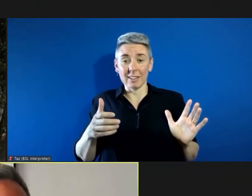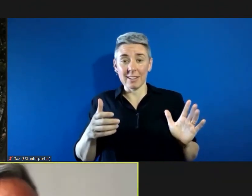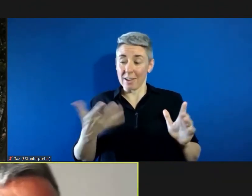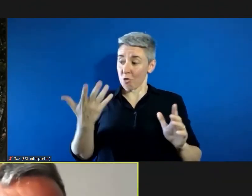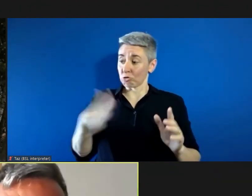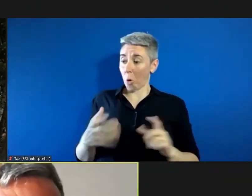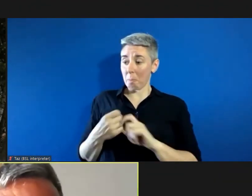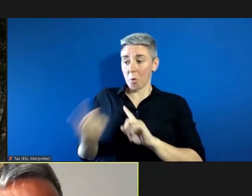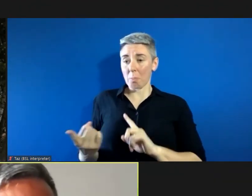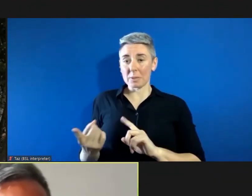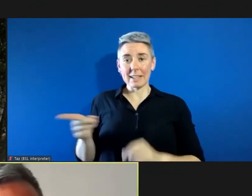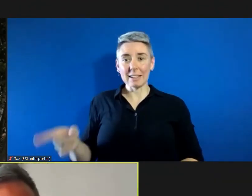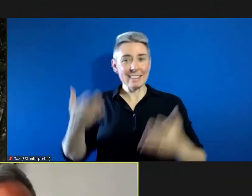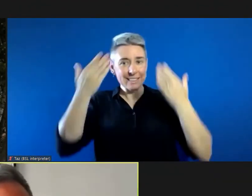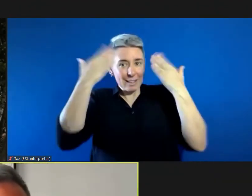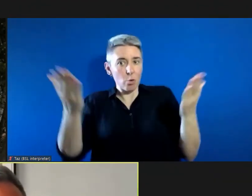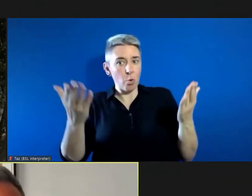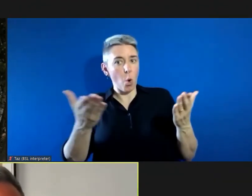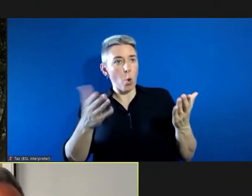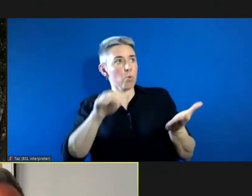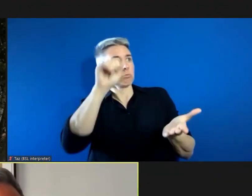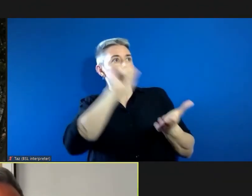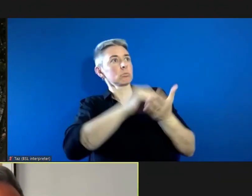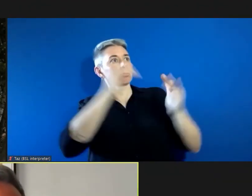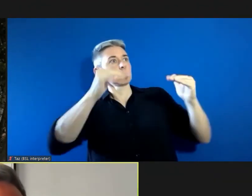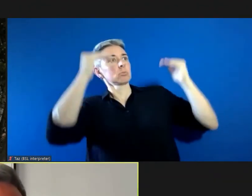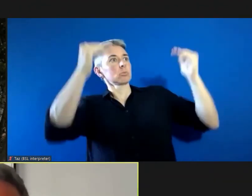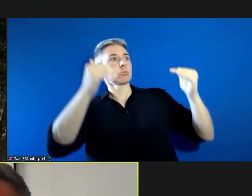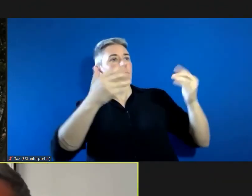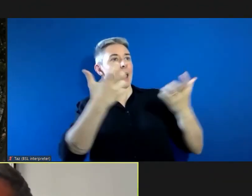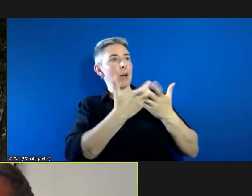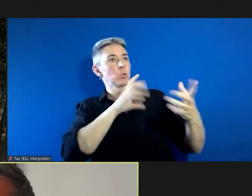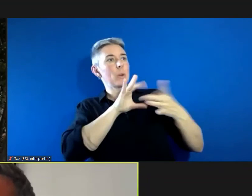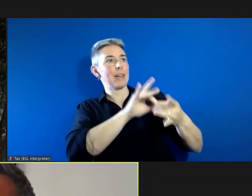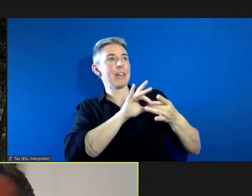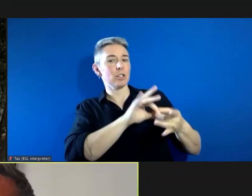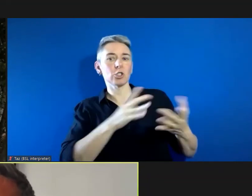don't understand how to engage and so some of the stuff is going on at the minute, is really,